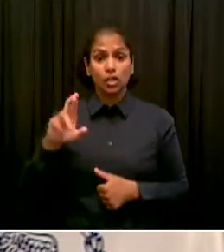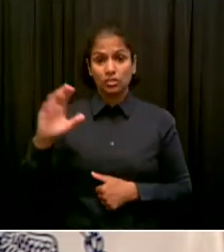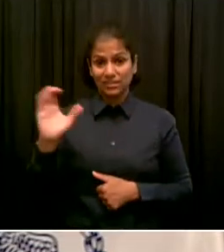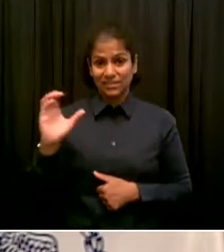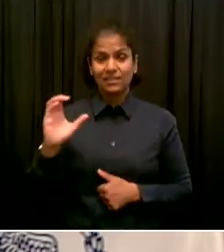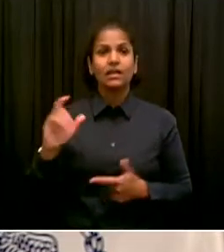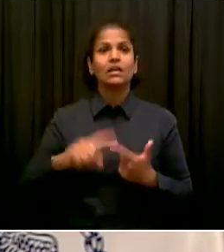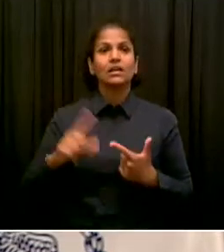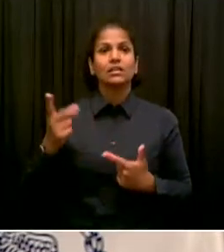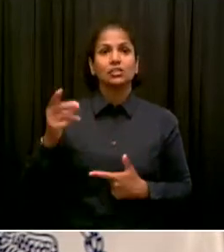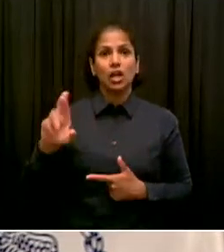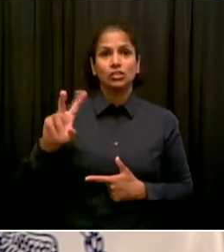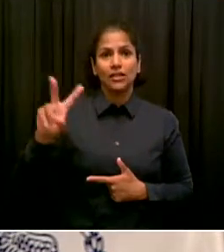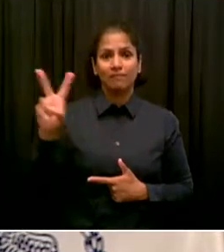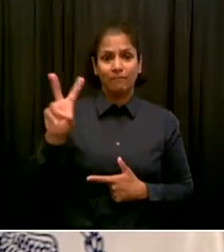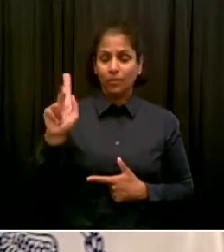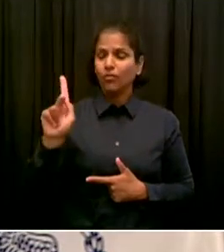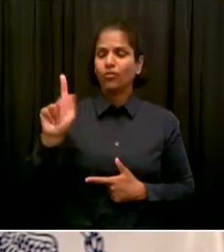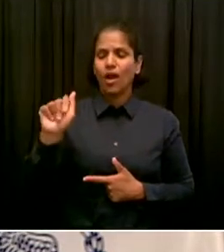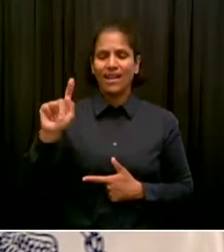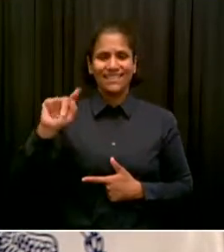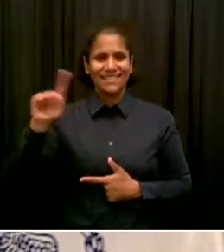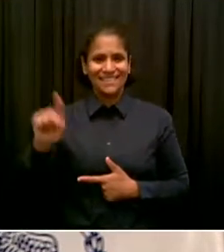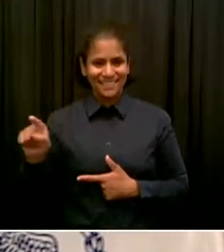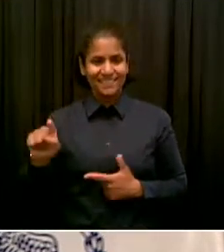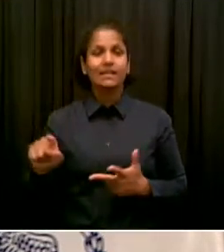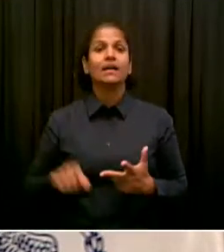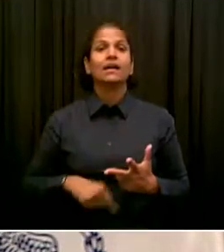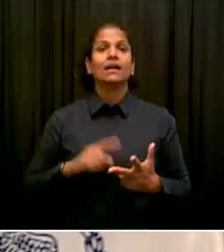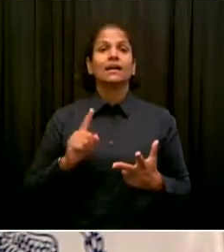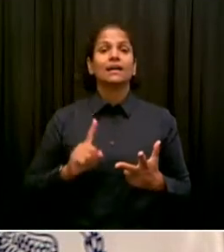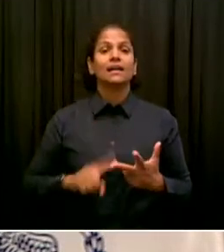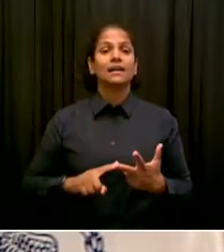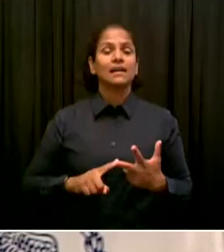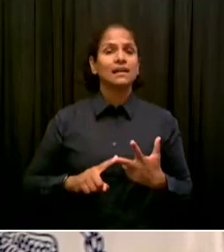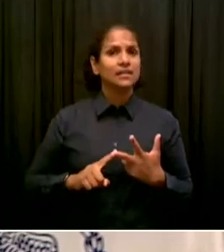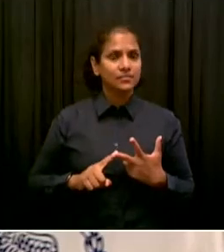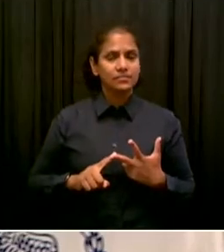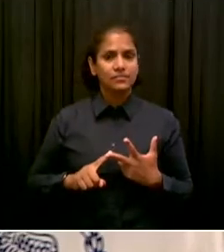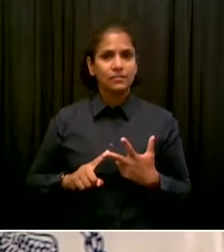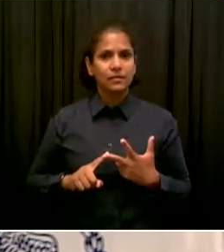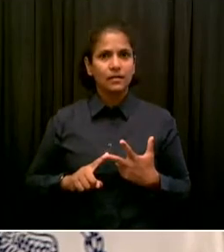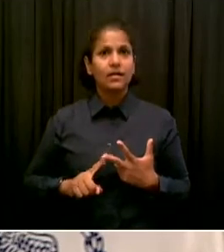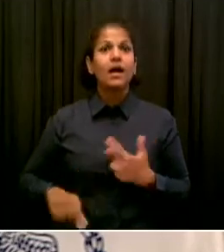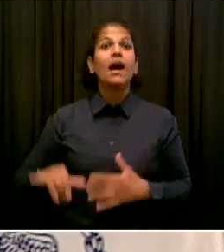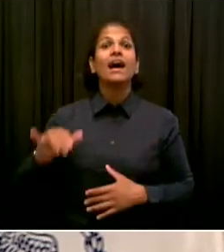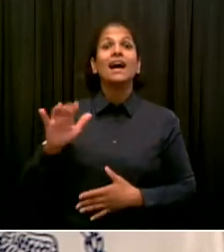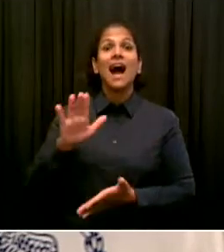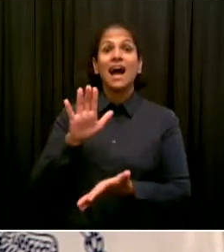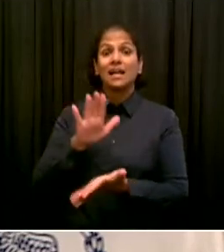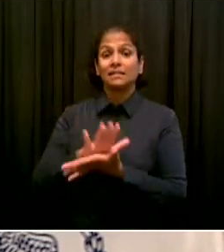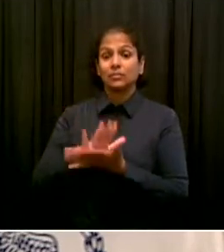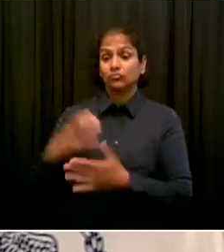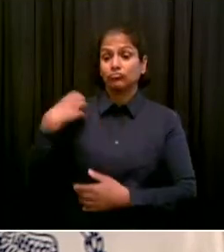BEGIN OUR Q&A. WE ARE JOINED BY HEALTH